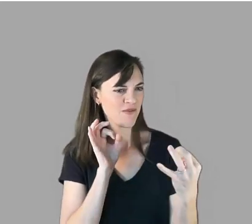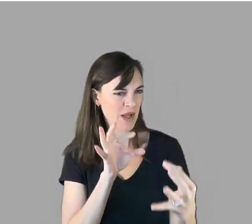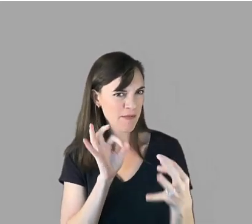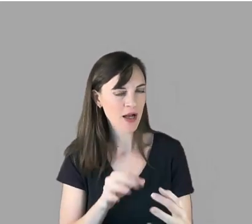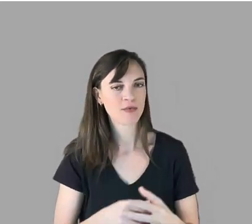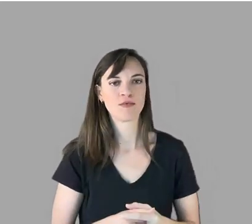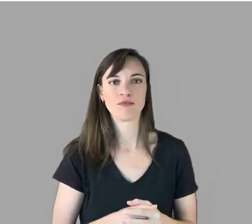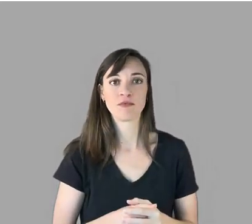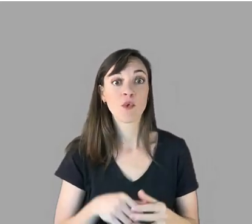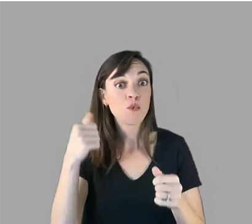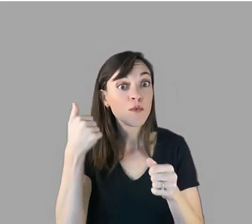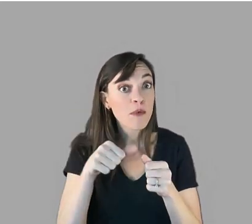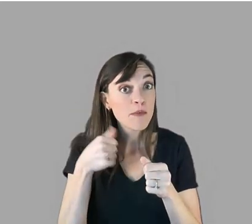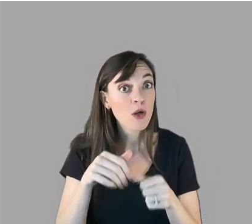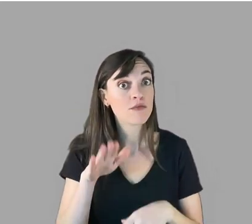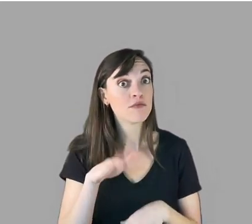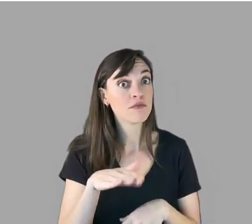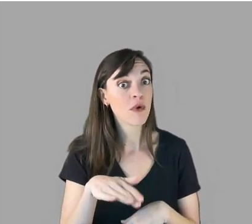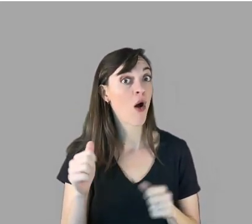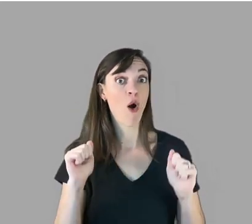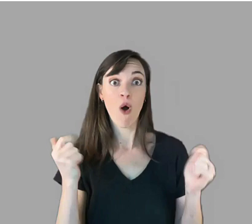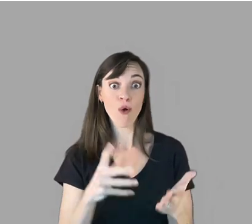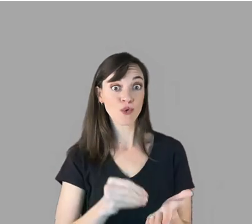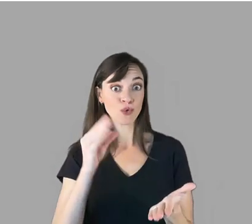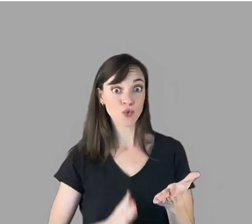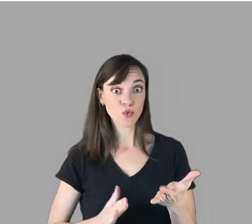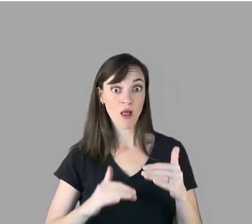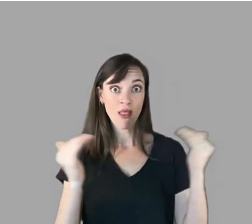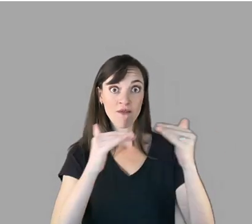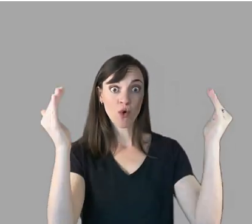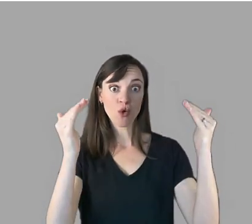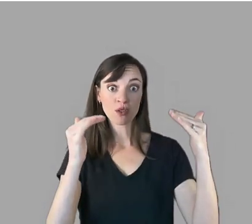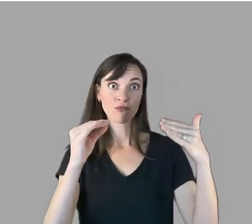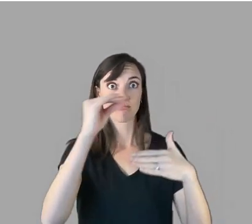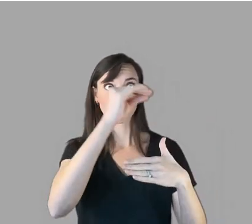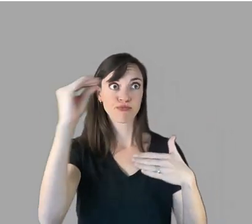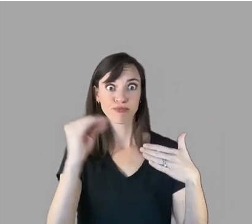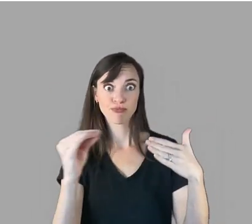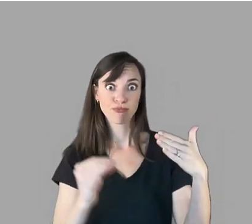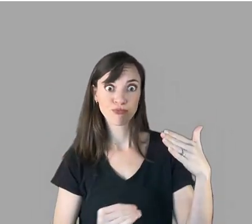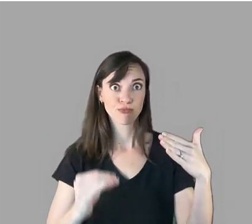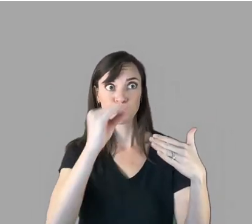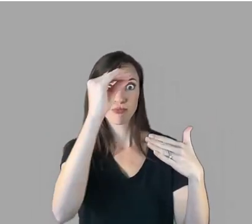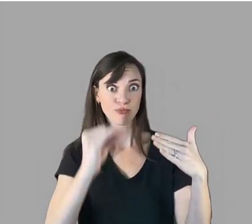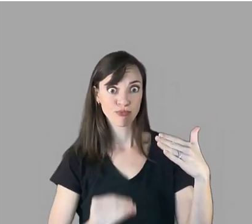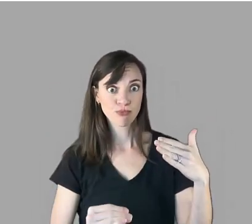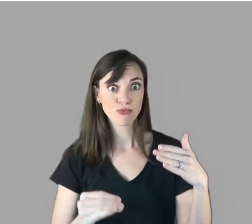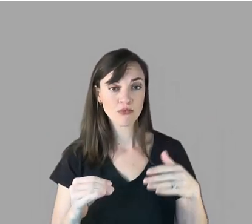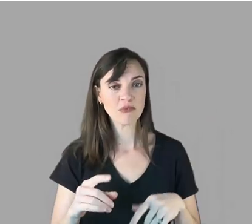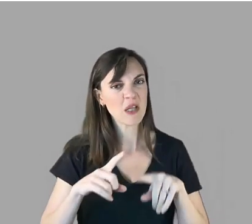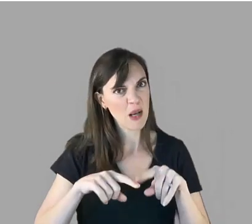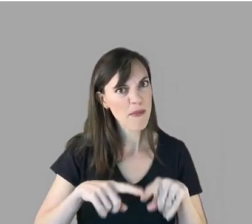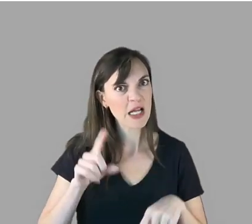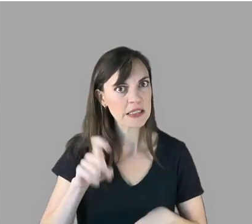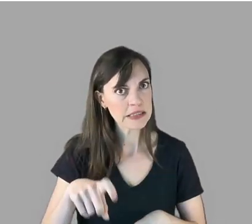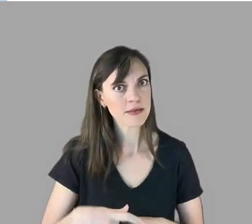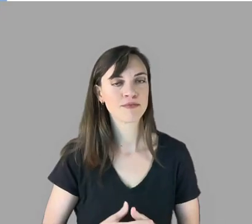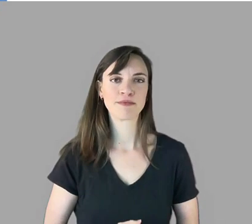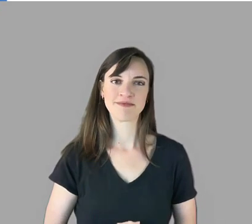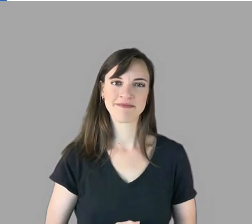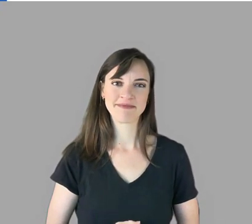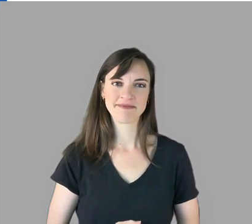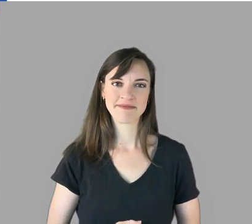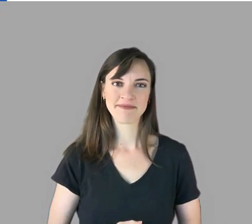Keep in mind that students may need varying levels of support at different times.